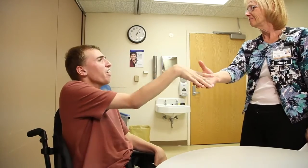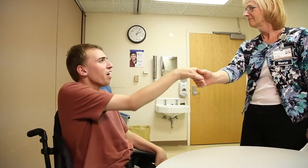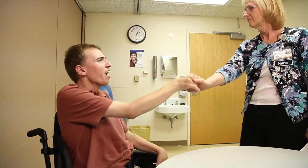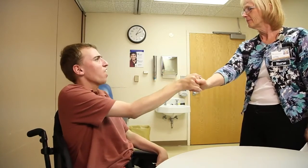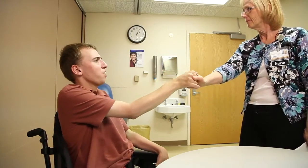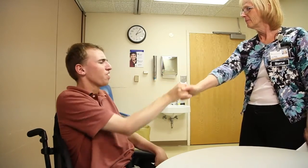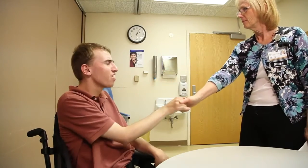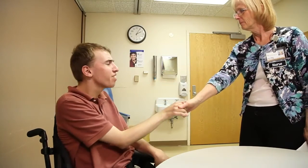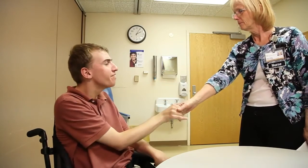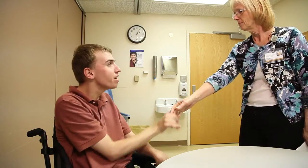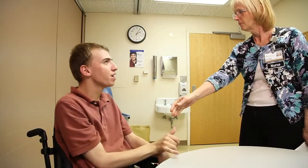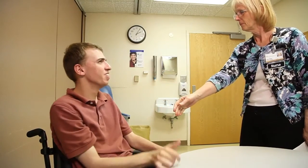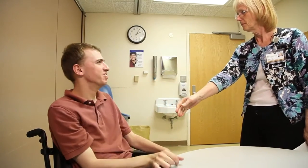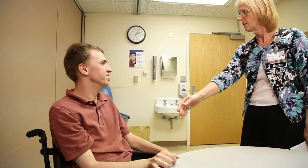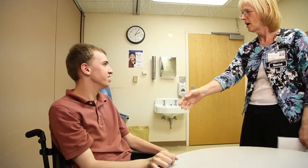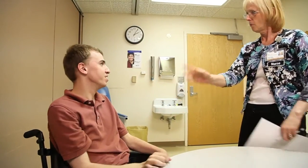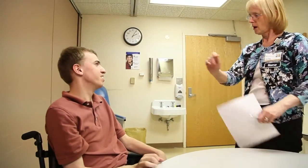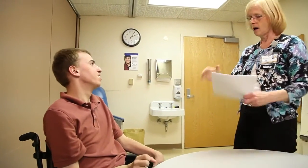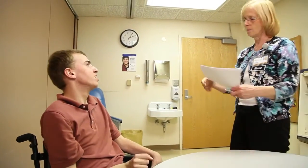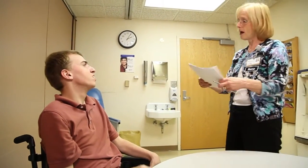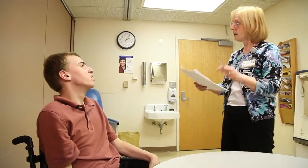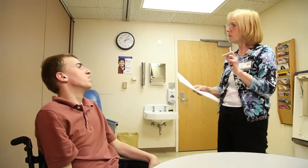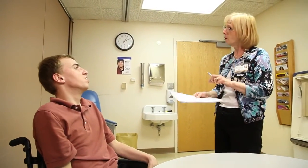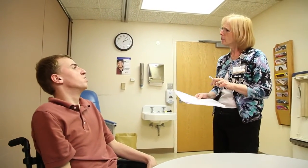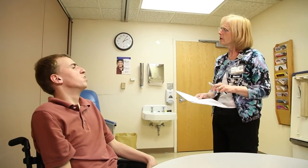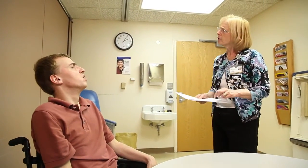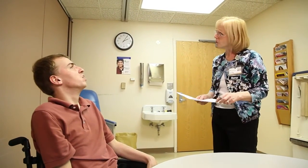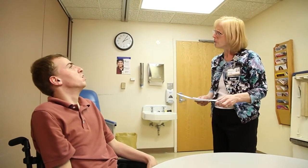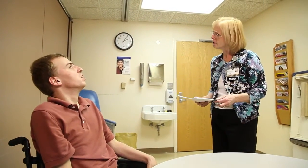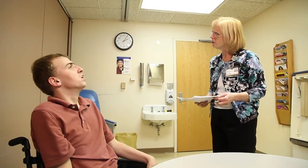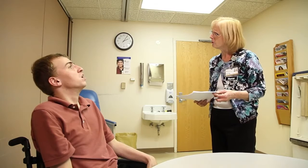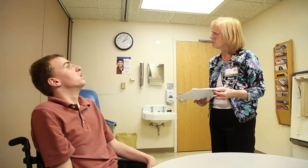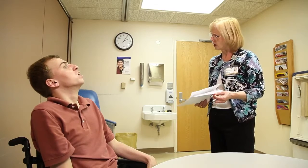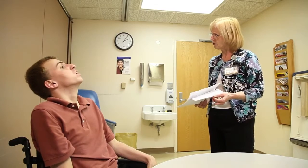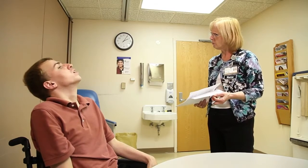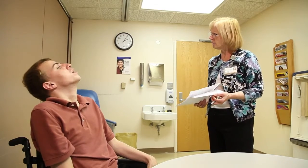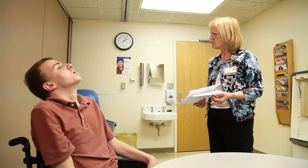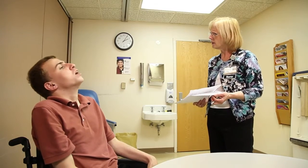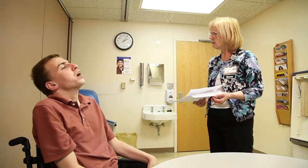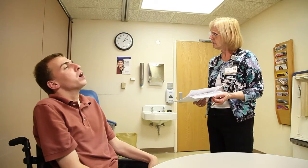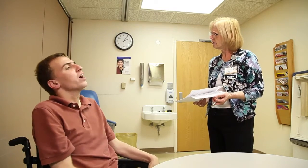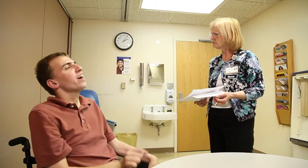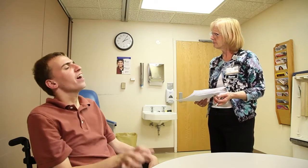Oh, hi. It's good to meet you. - And I'm wondering, did you bring your guardian with you today, Tyler?